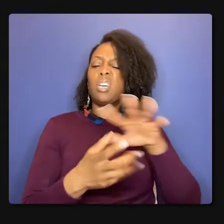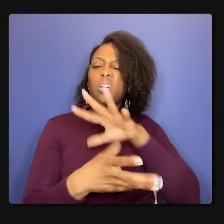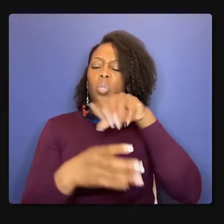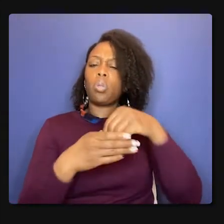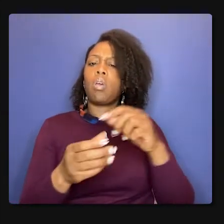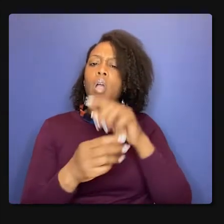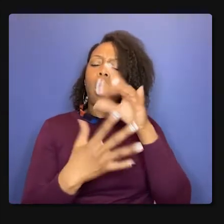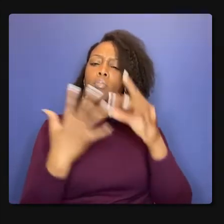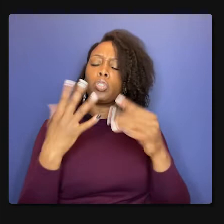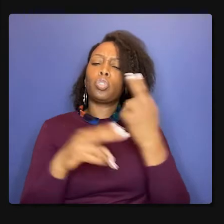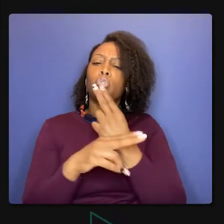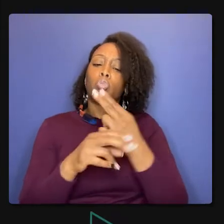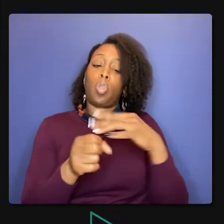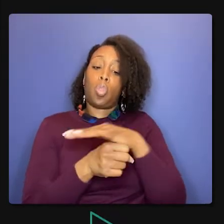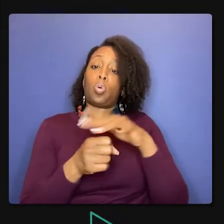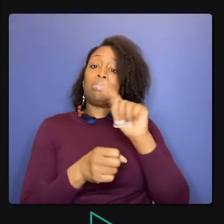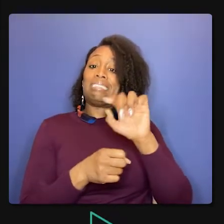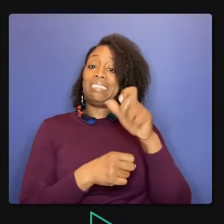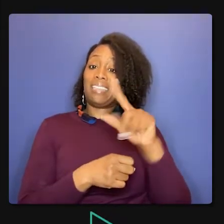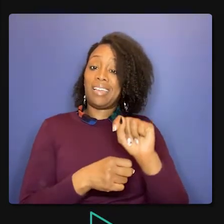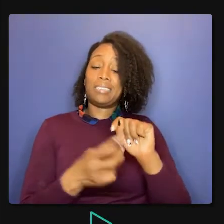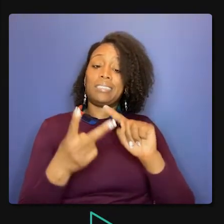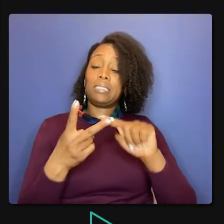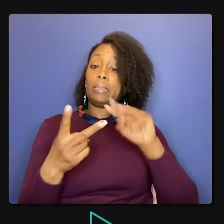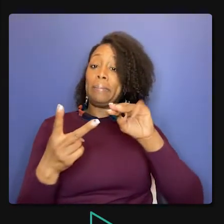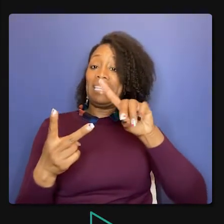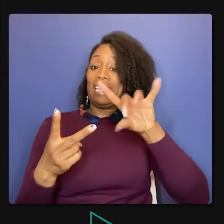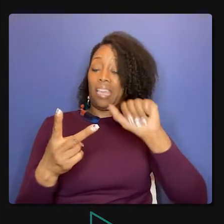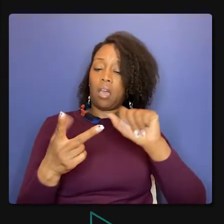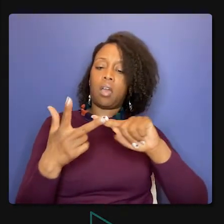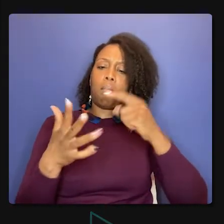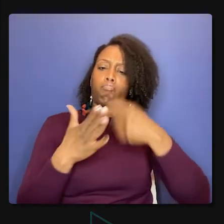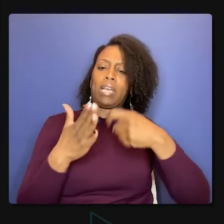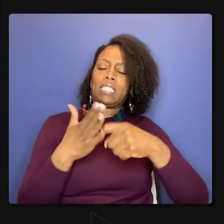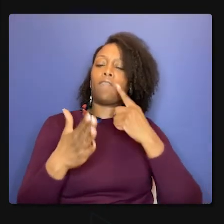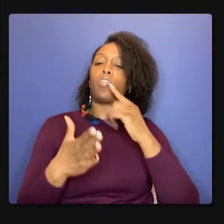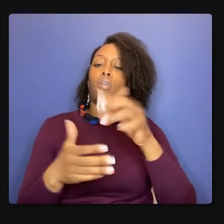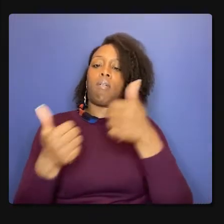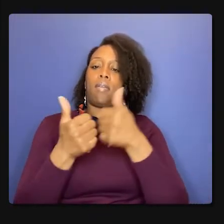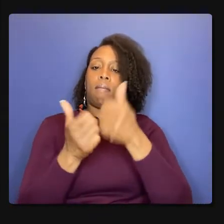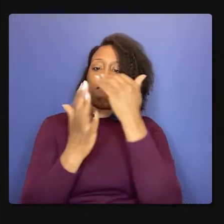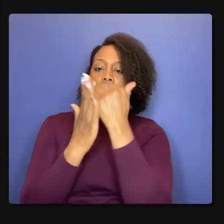including the option to use localized text, media and pricing for your game listing.